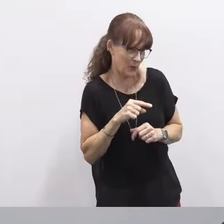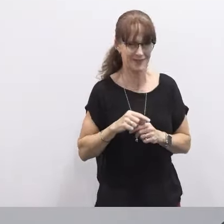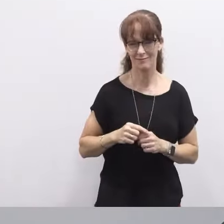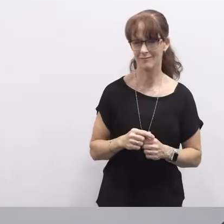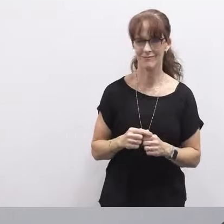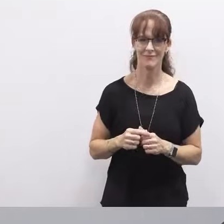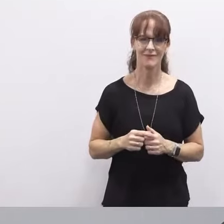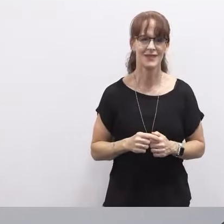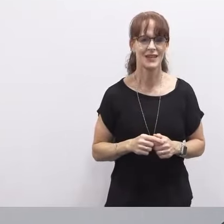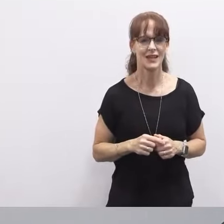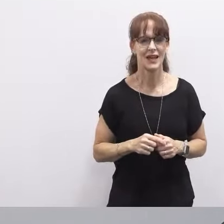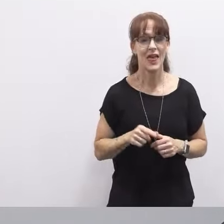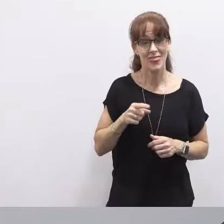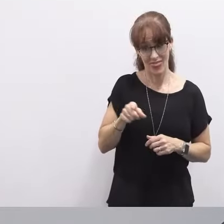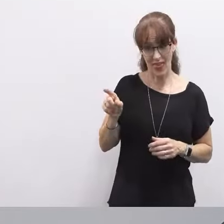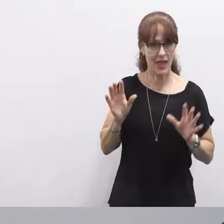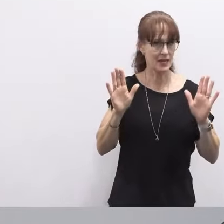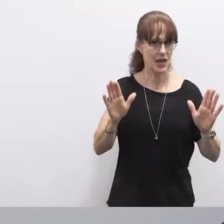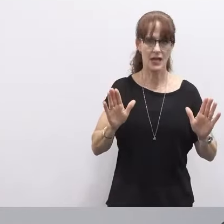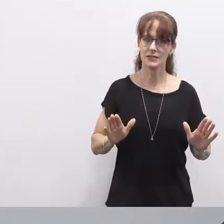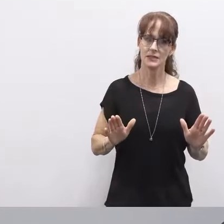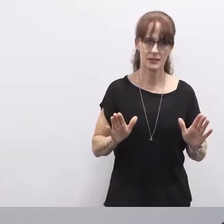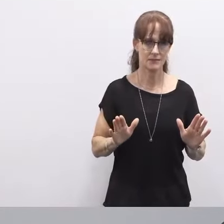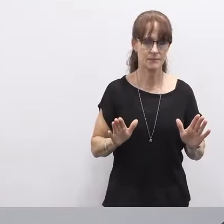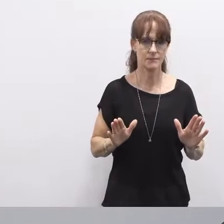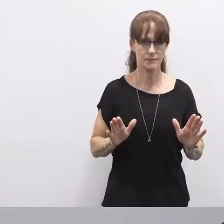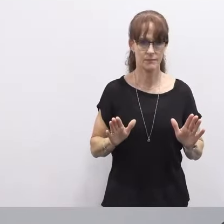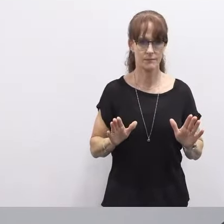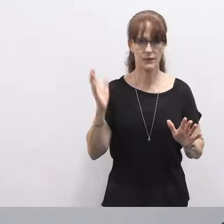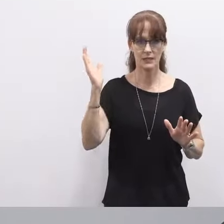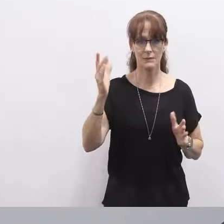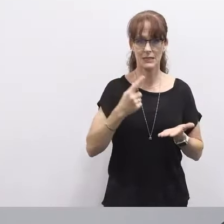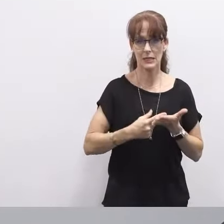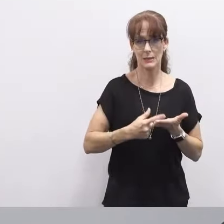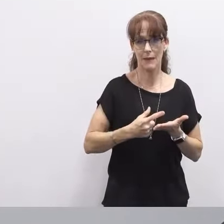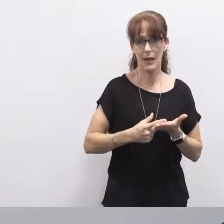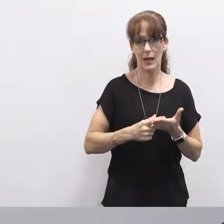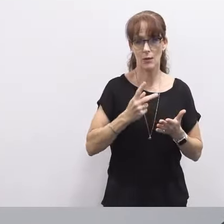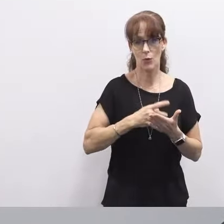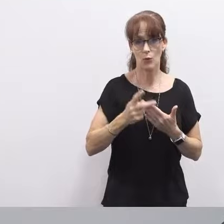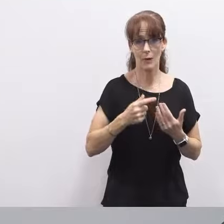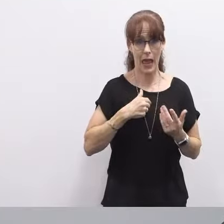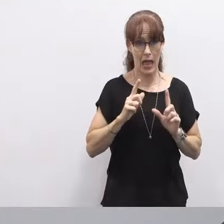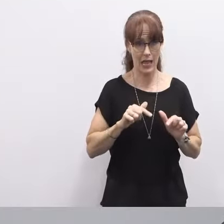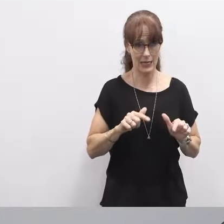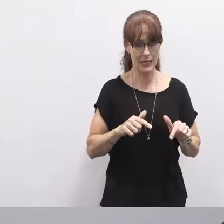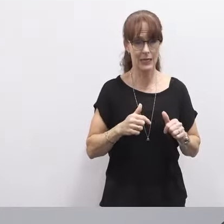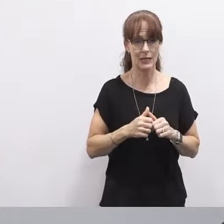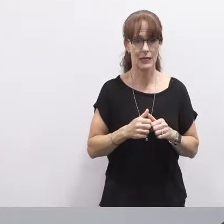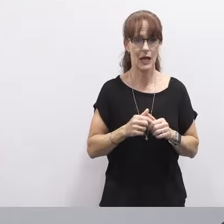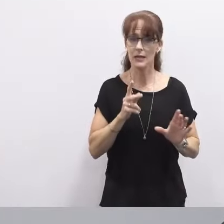and they had an excellent speech and debate program when I was there, I didn't participate in it,